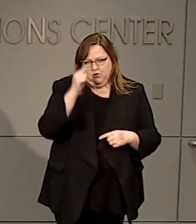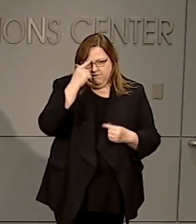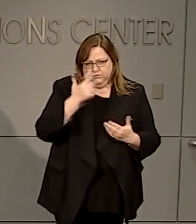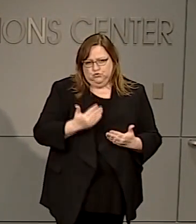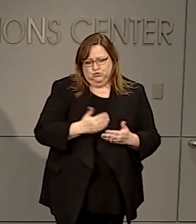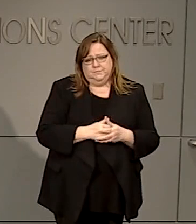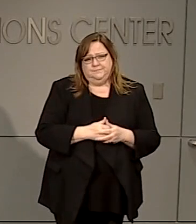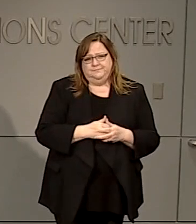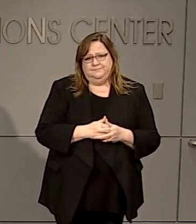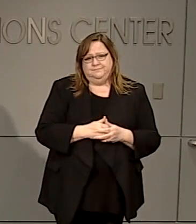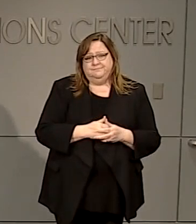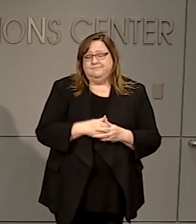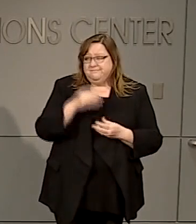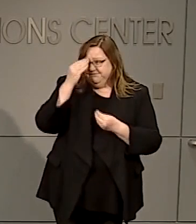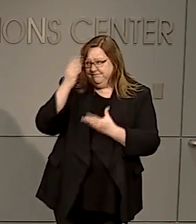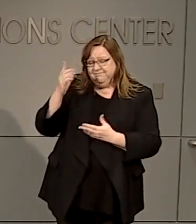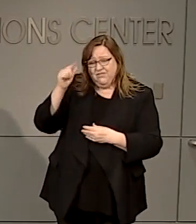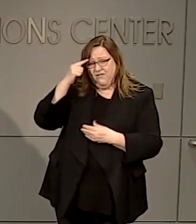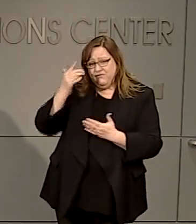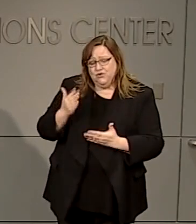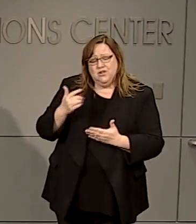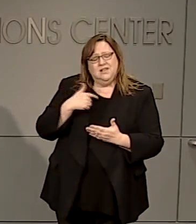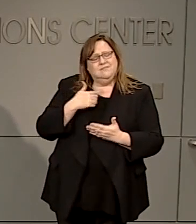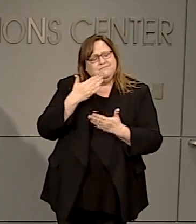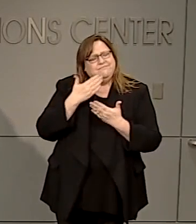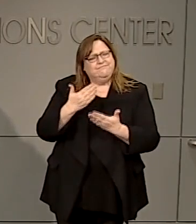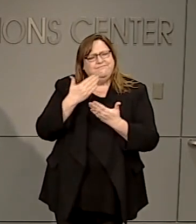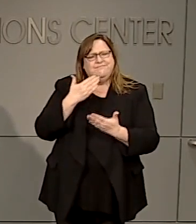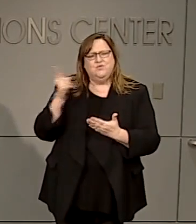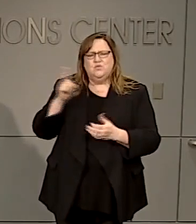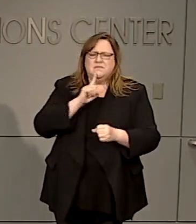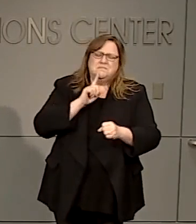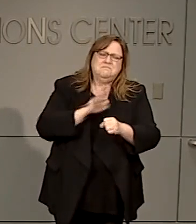SERVICES WALK THROUGH THE STATUS OF OUR KEY INDICATORS AND I'LL ASK HER TO COME TO